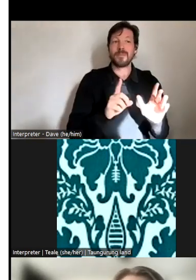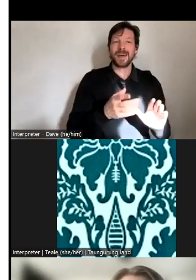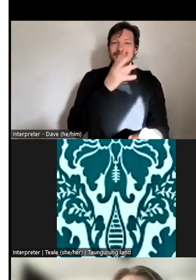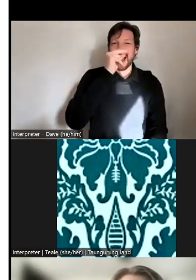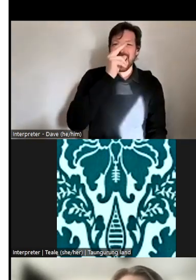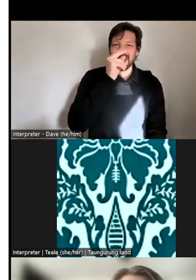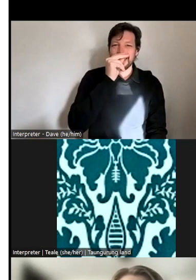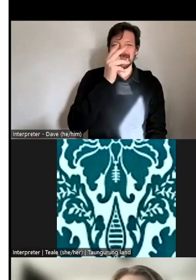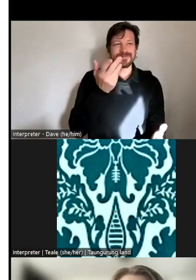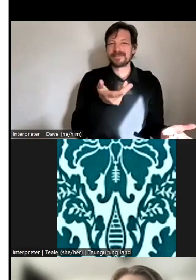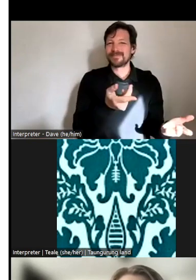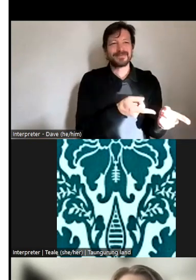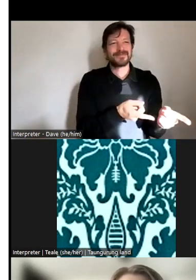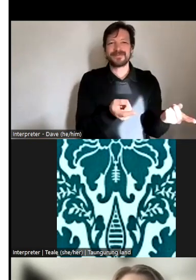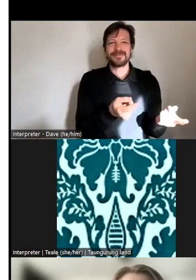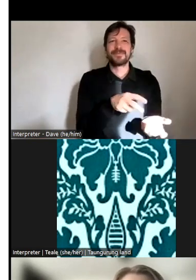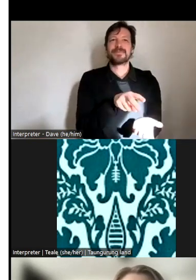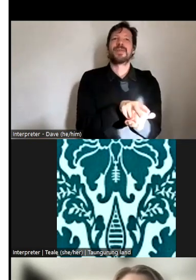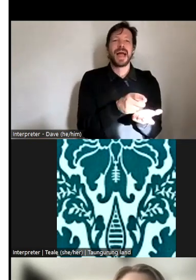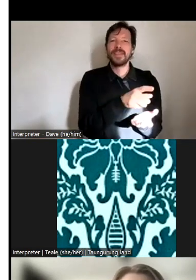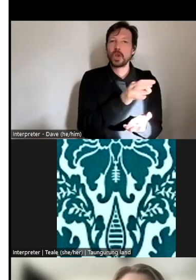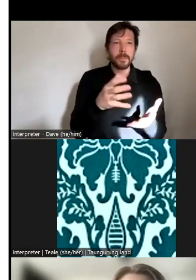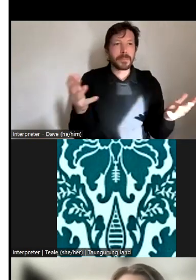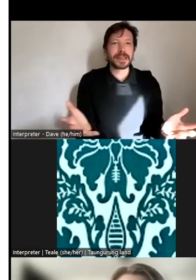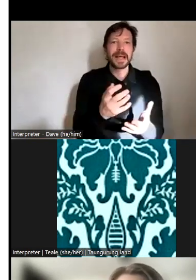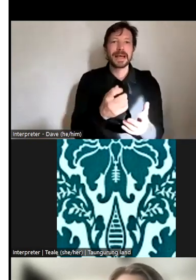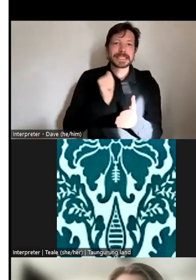they're not usually playing contact sport, doing scuba diving, that type of thing.